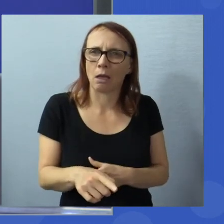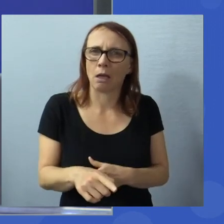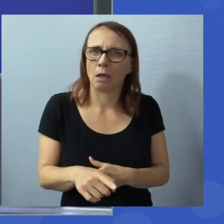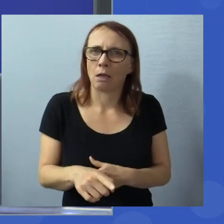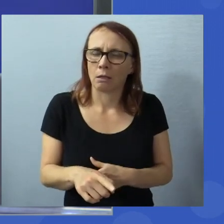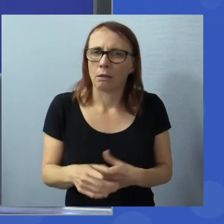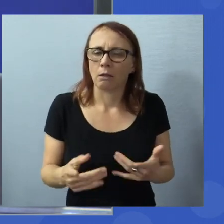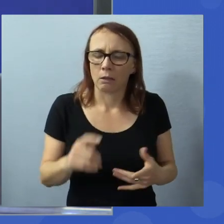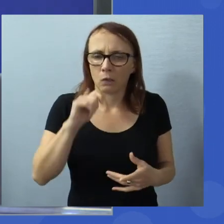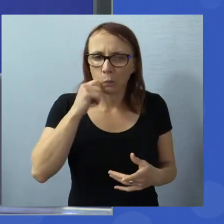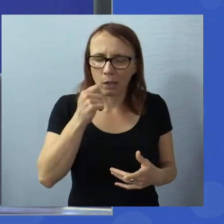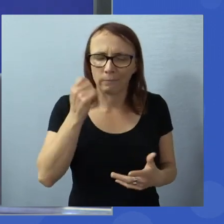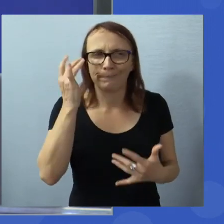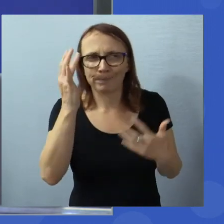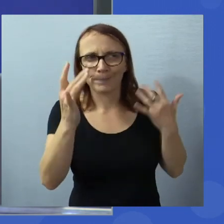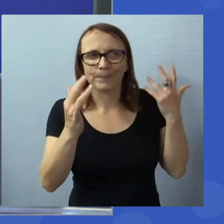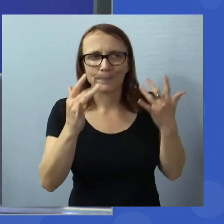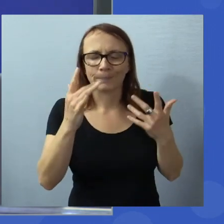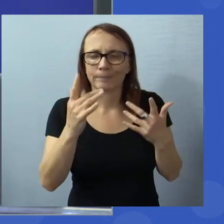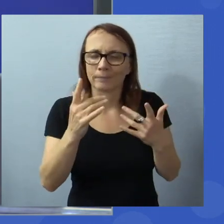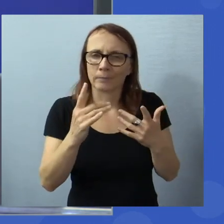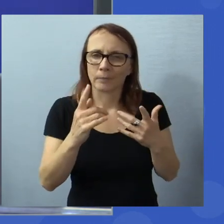here as you start to think about recommendations at the end that would be